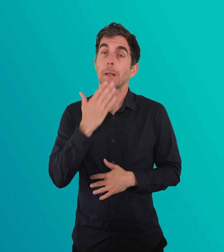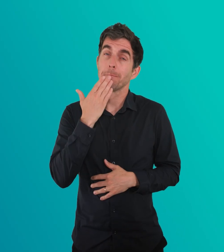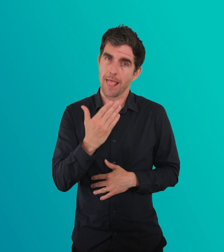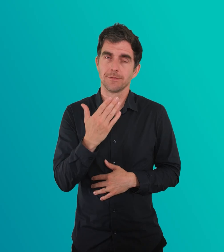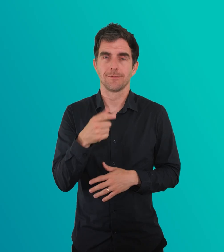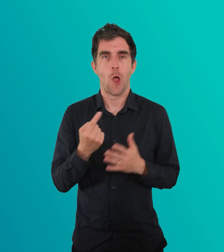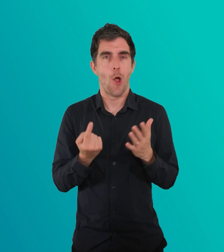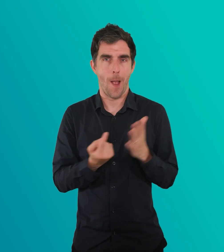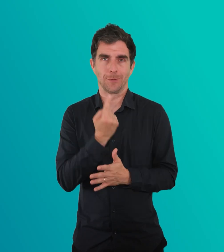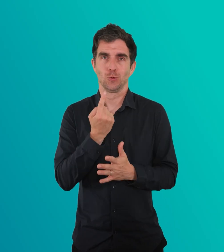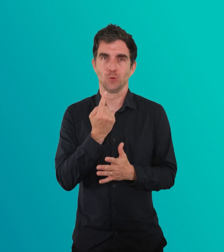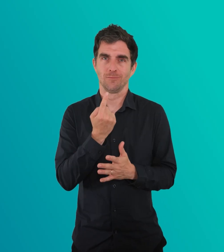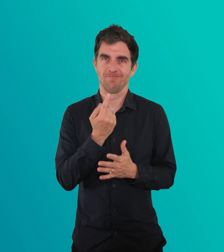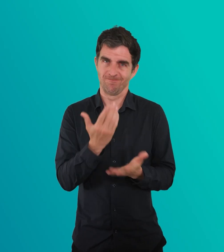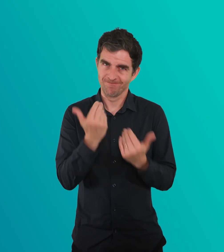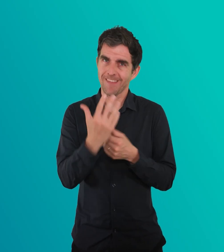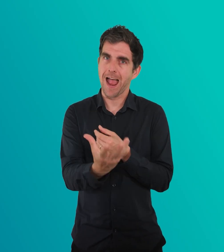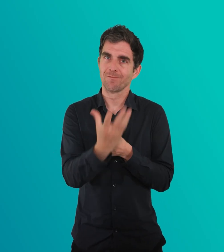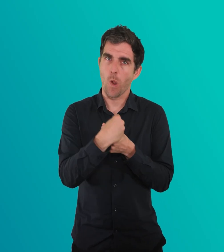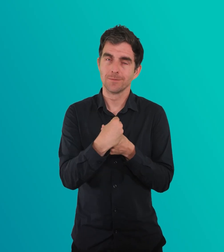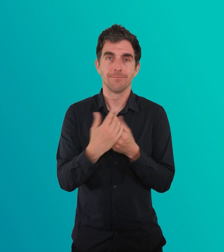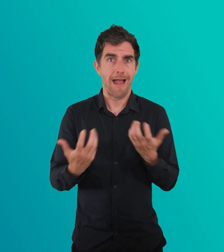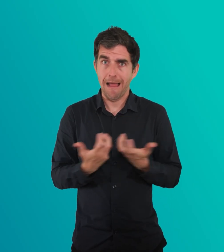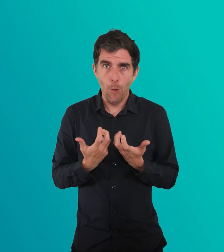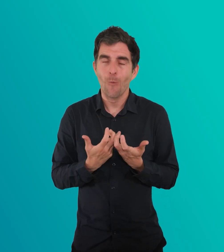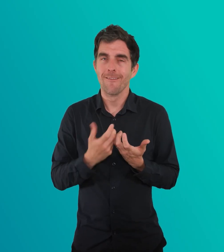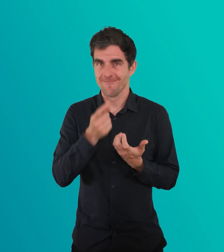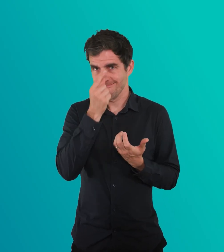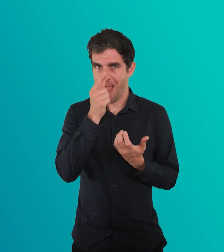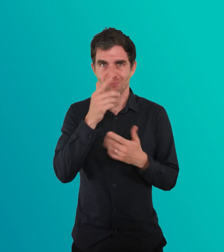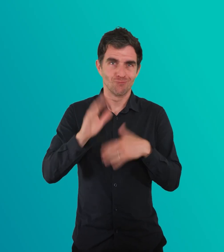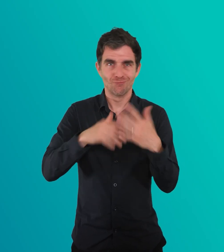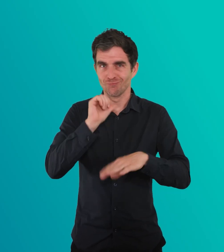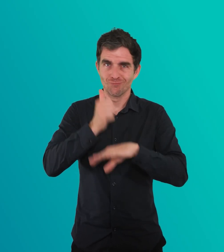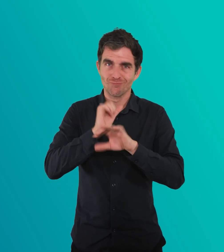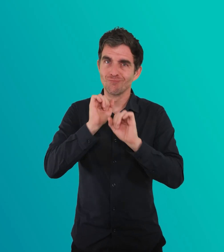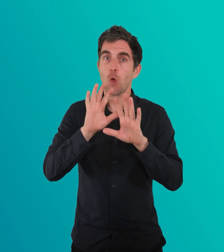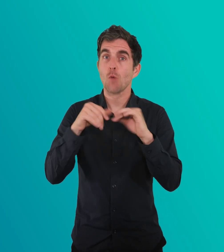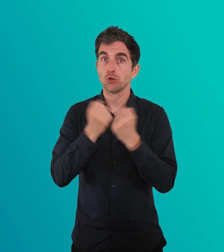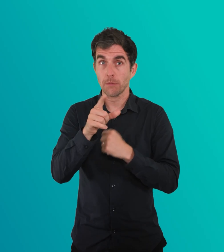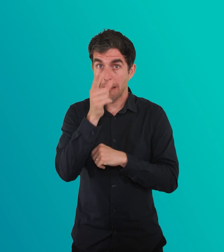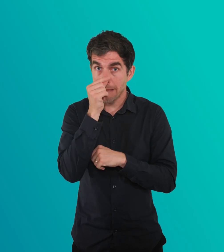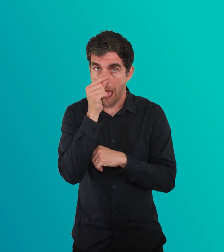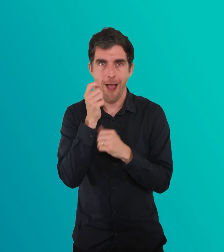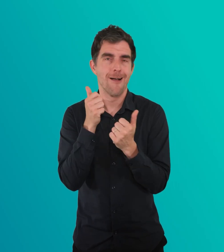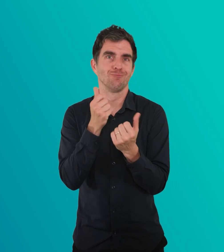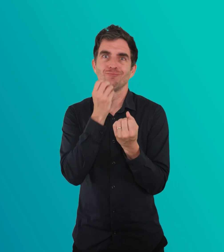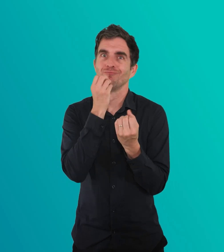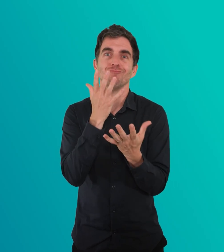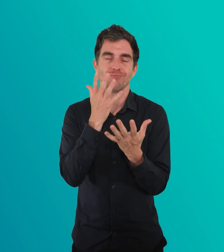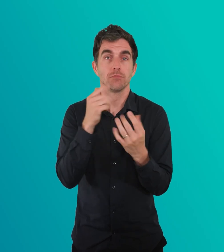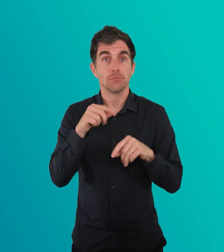Please, take this opportunity to get involved in the Review by hosting a workshop if you can—